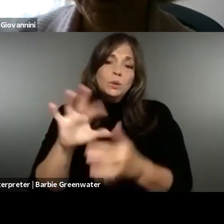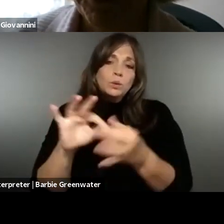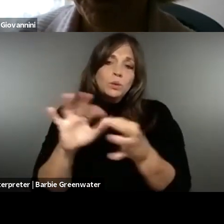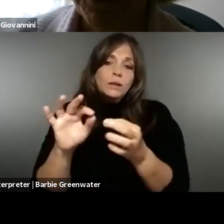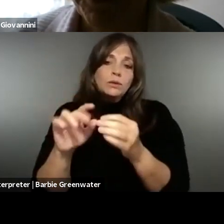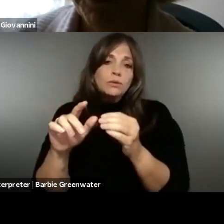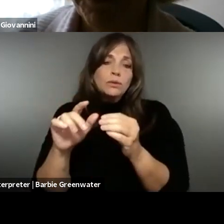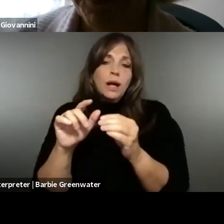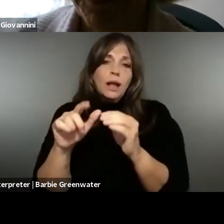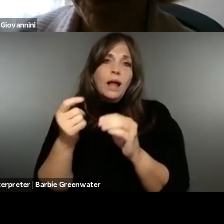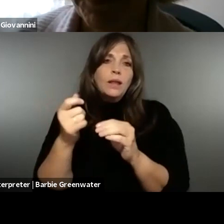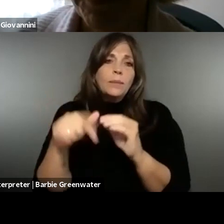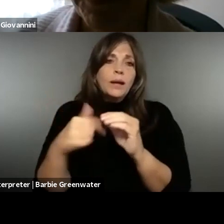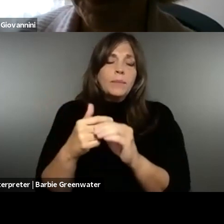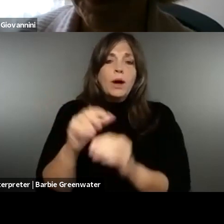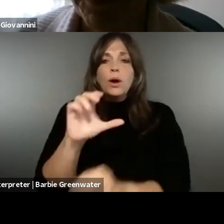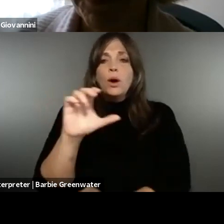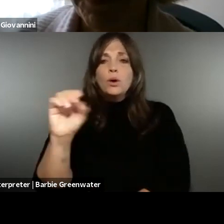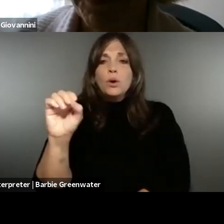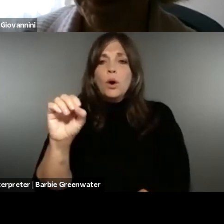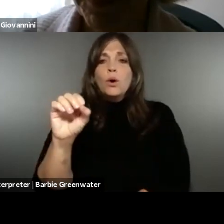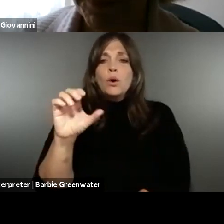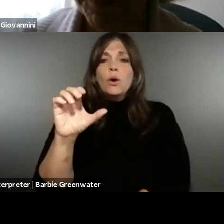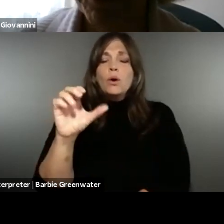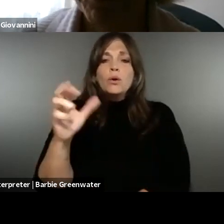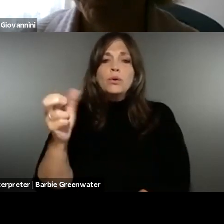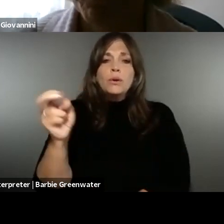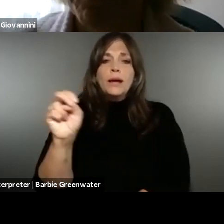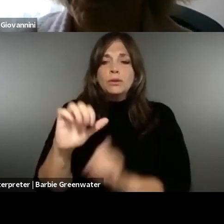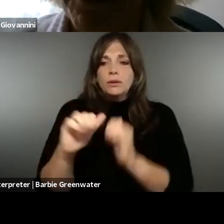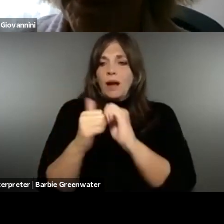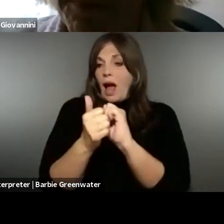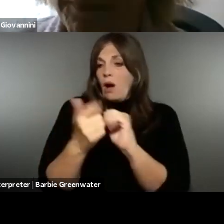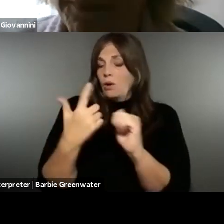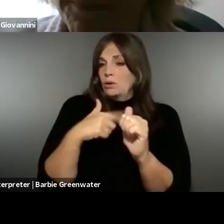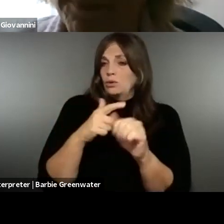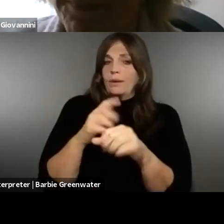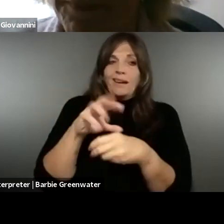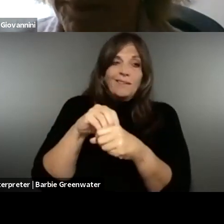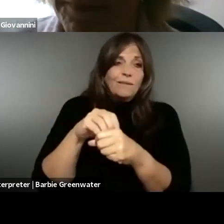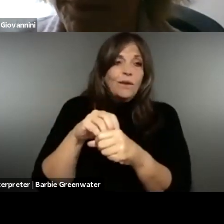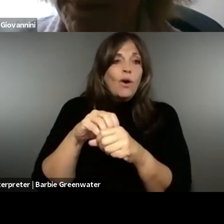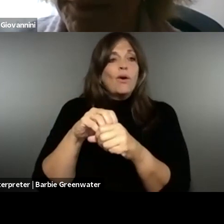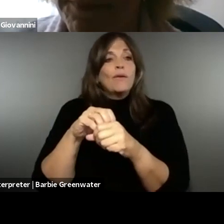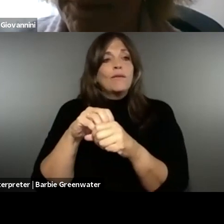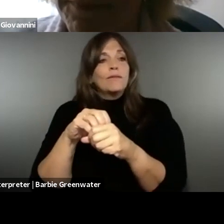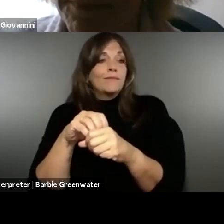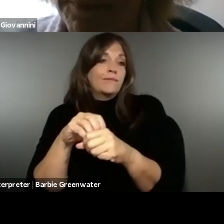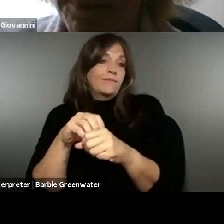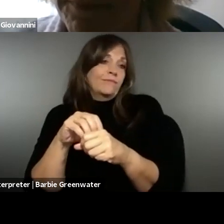soon, we need to close soon, but I would like Lars from EBU to also answer a little bit of co-creation. How do